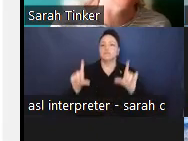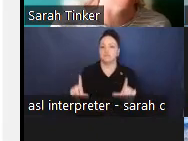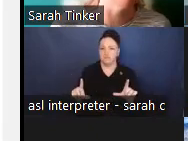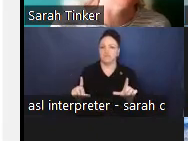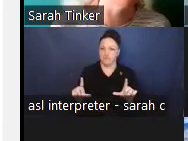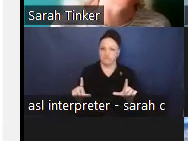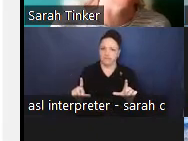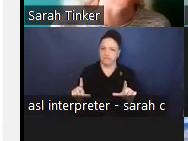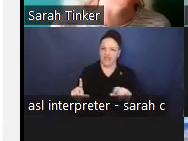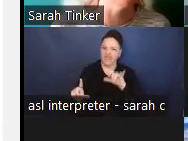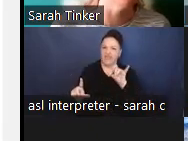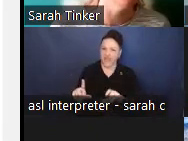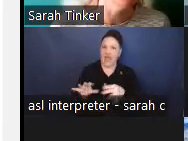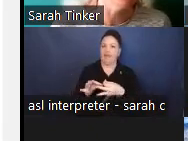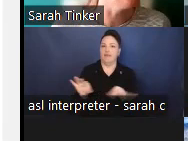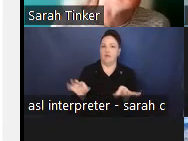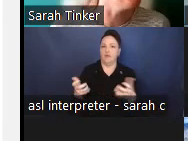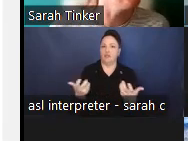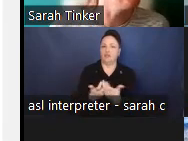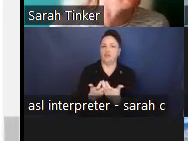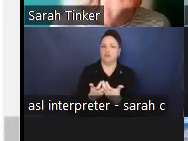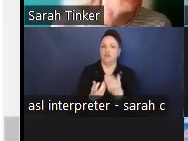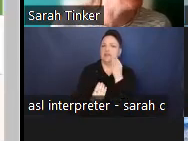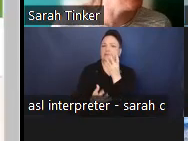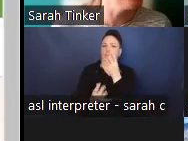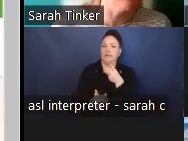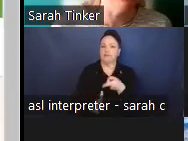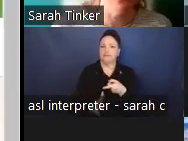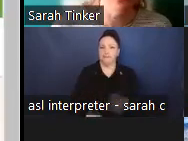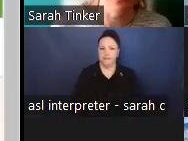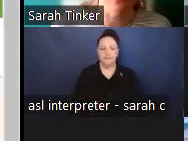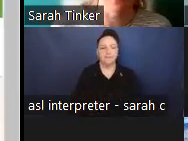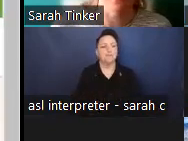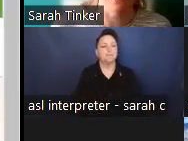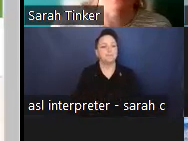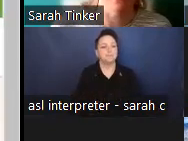get that information in your language. High level those are some of the things